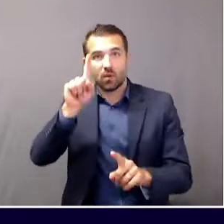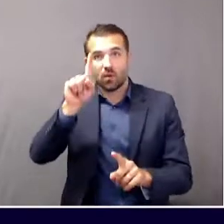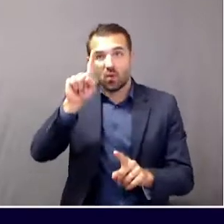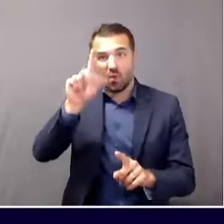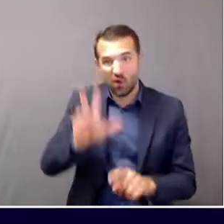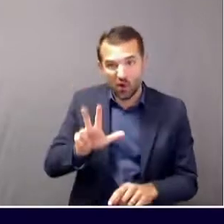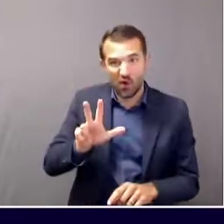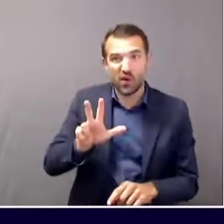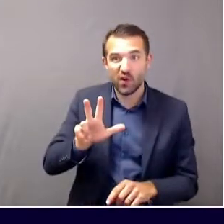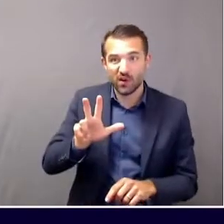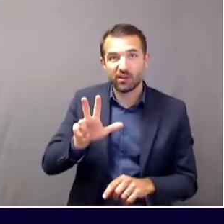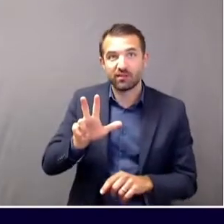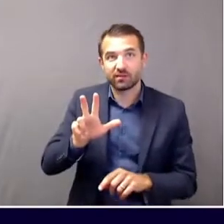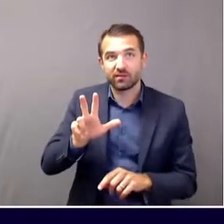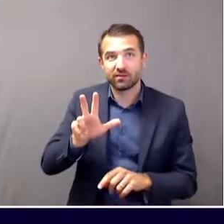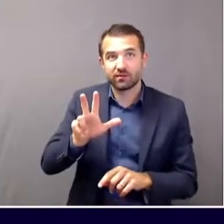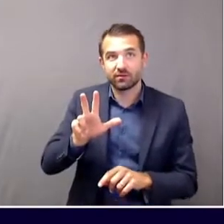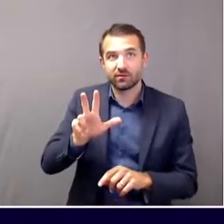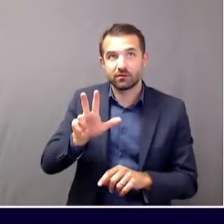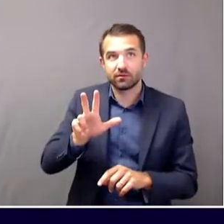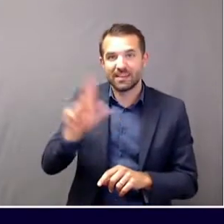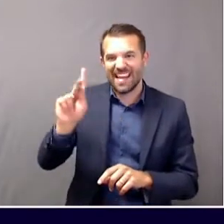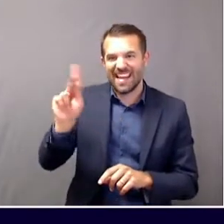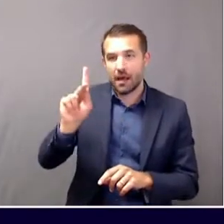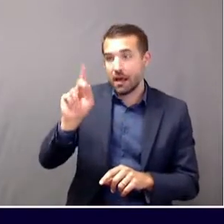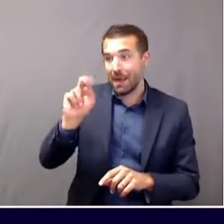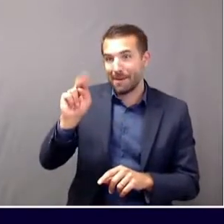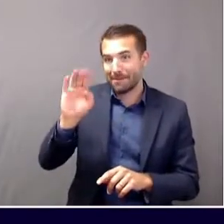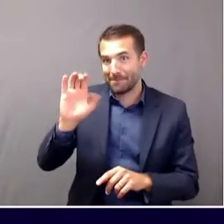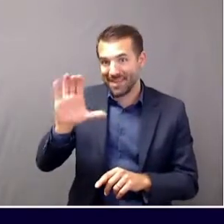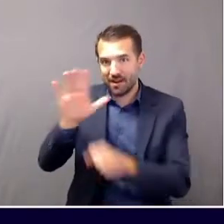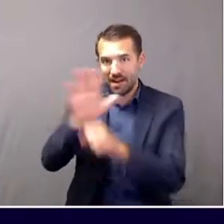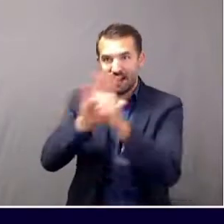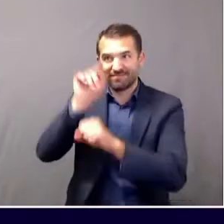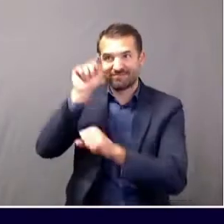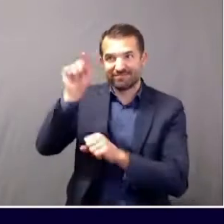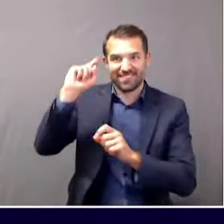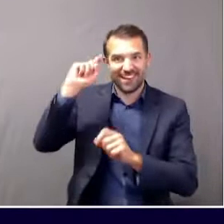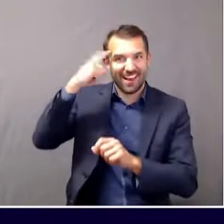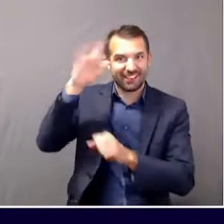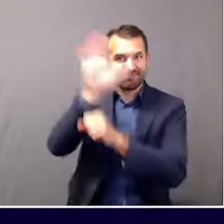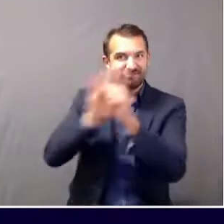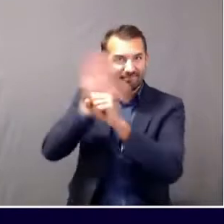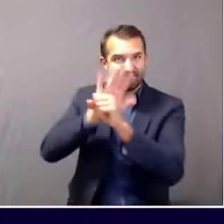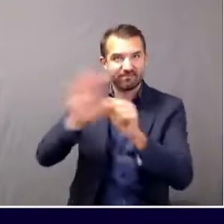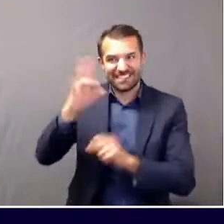seventeen percent of the cases